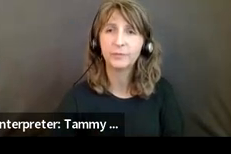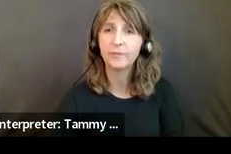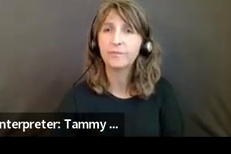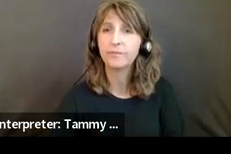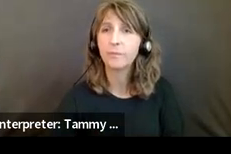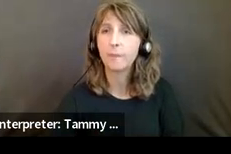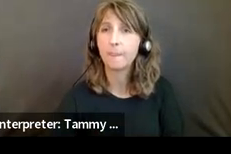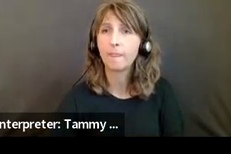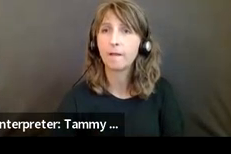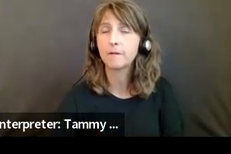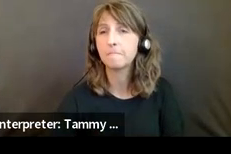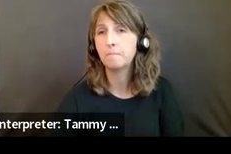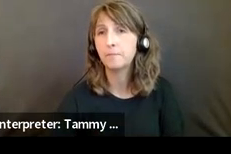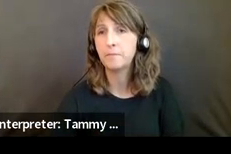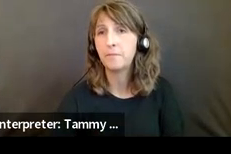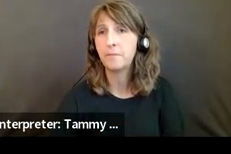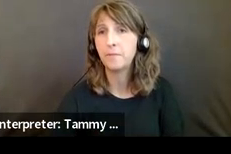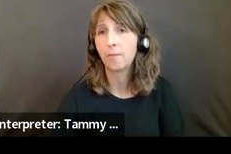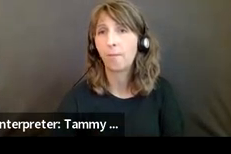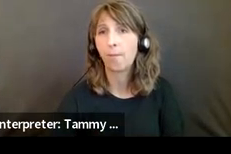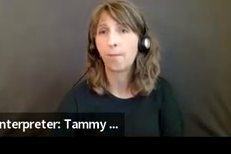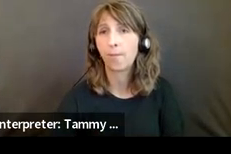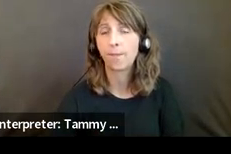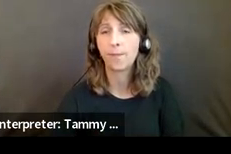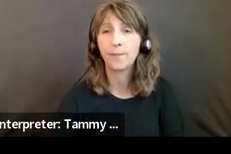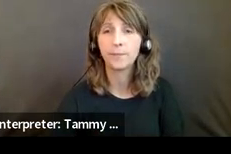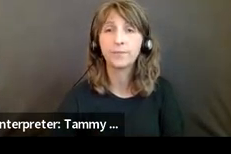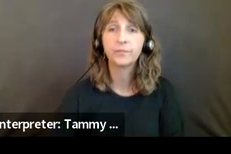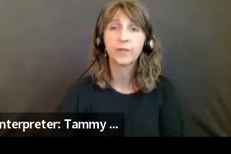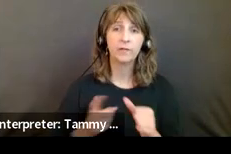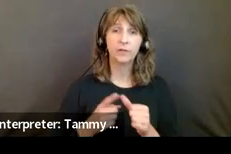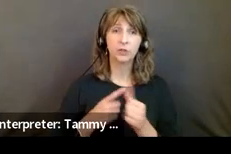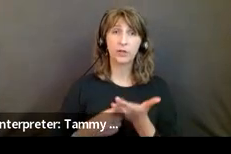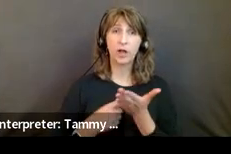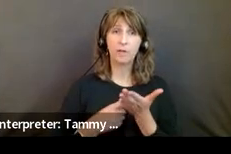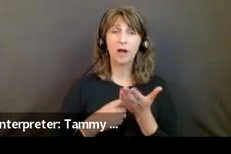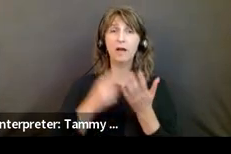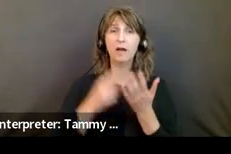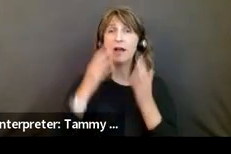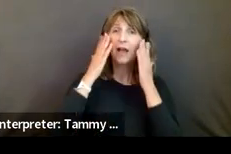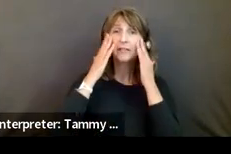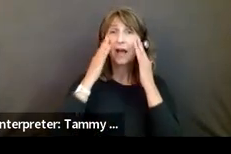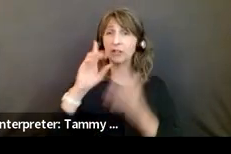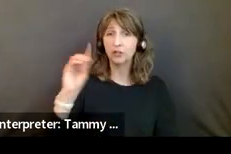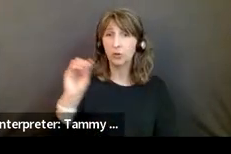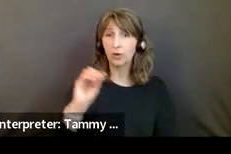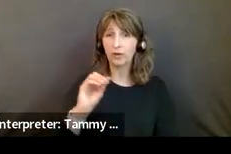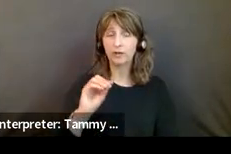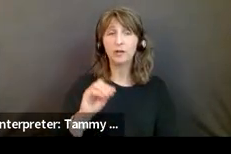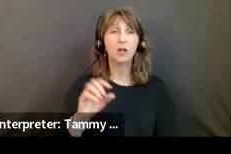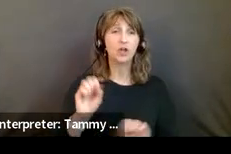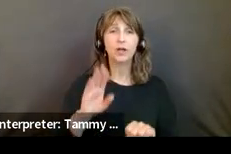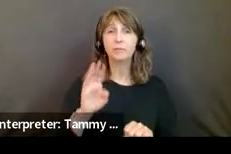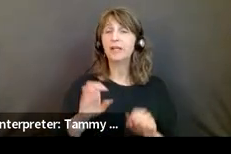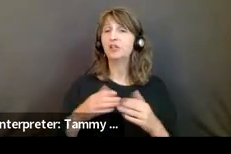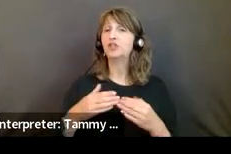And the first one I want to talk about is an anxiety disorder. So this category includes conditions like generalized and dieted disorder.